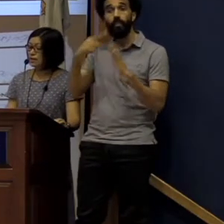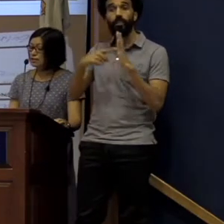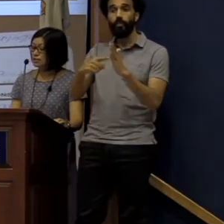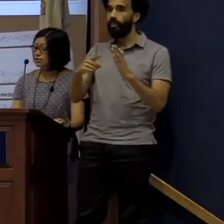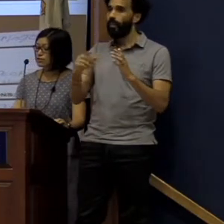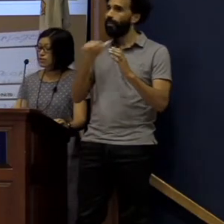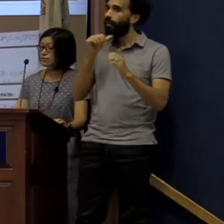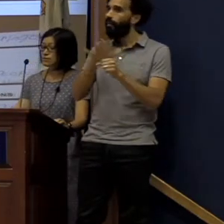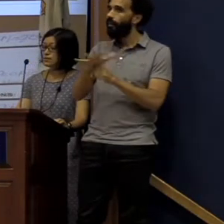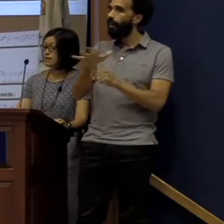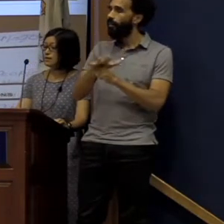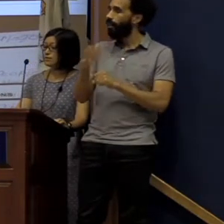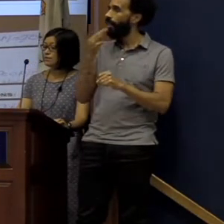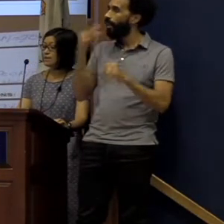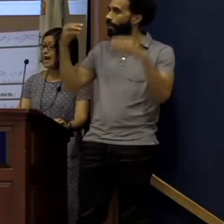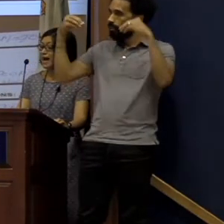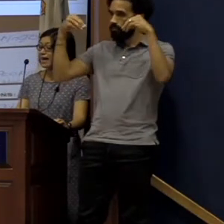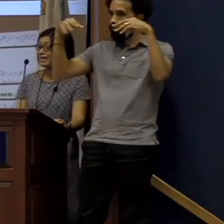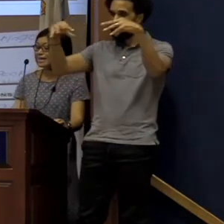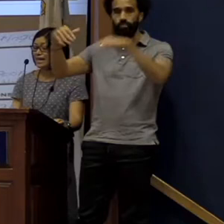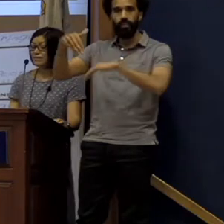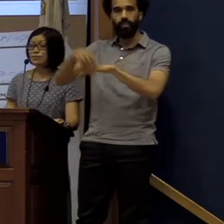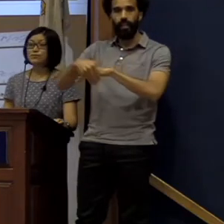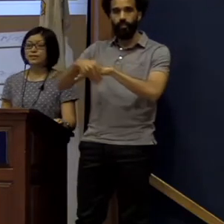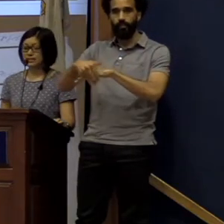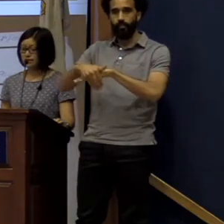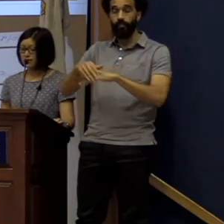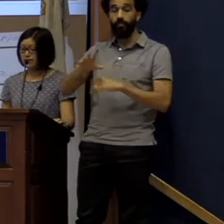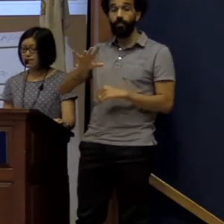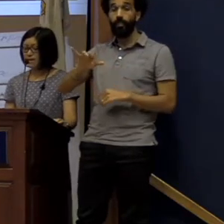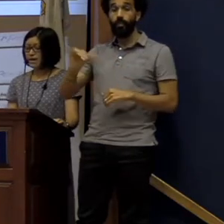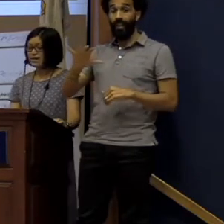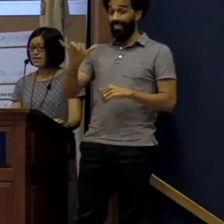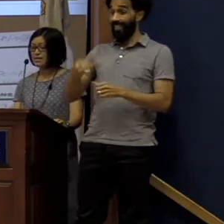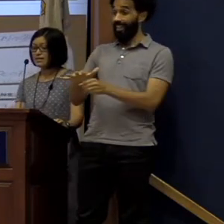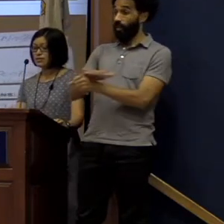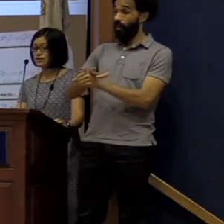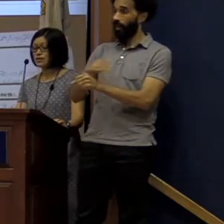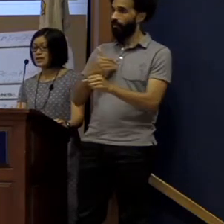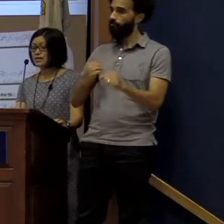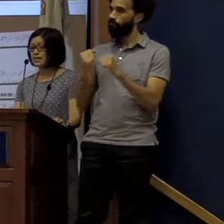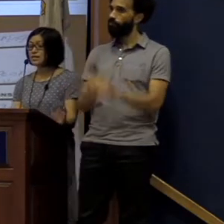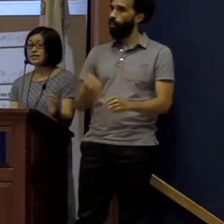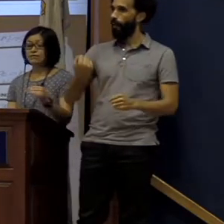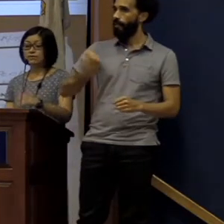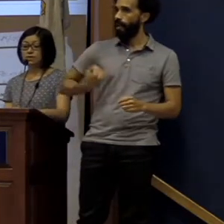to youth that could be presented. Coupled with high gang recruitment activity and that these issues intersect with STEM